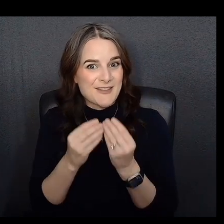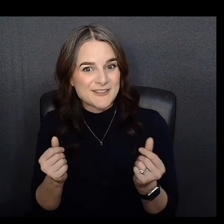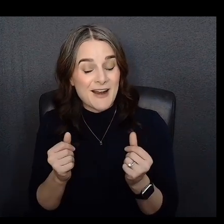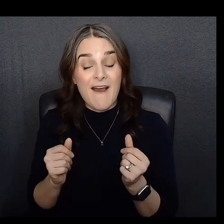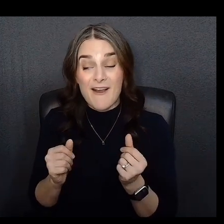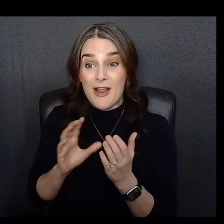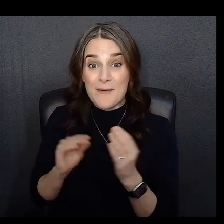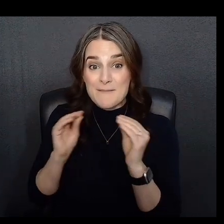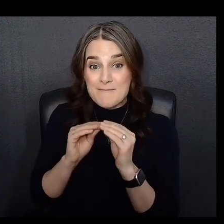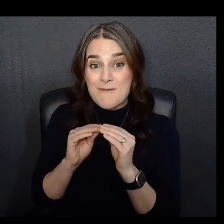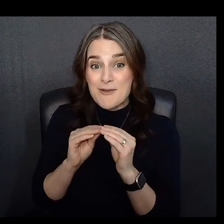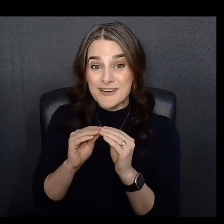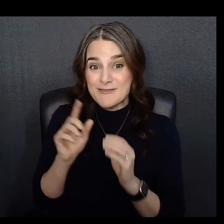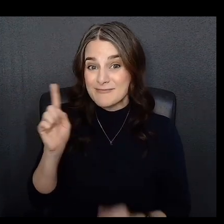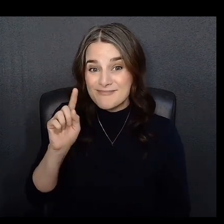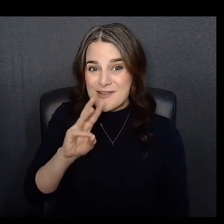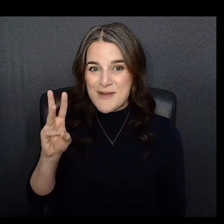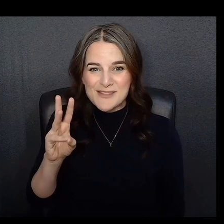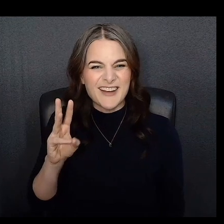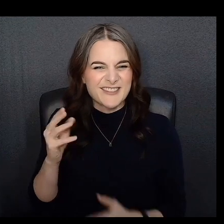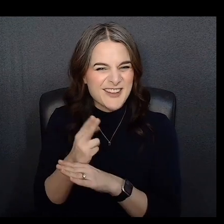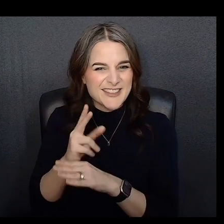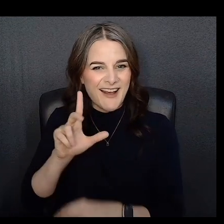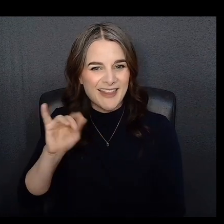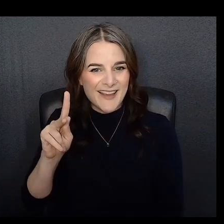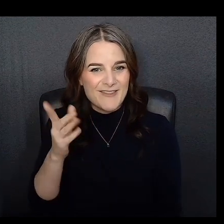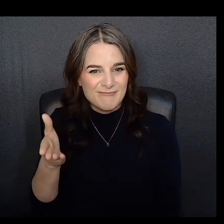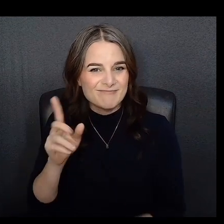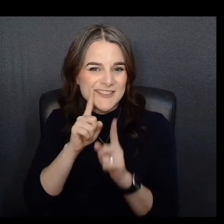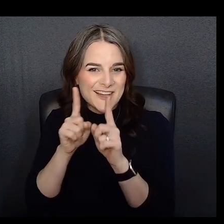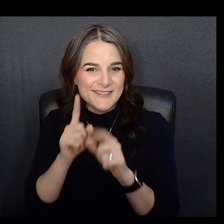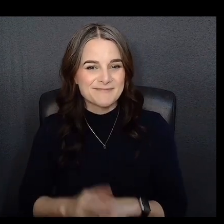on our website using the link in the chat. I'd like to introduce now our speaker